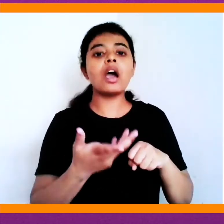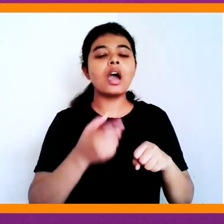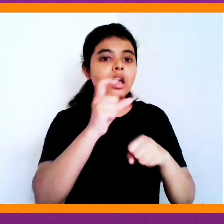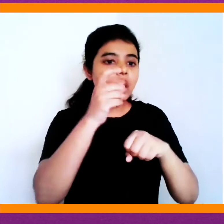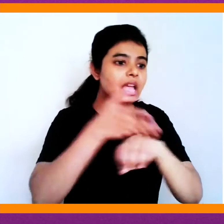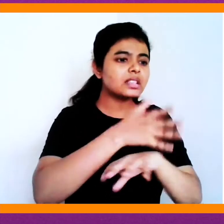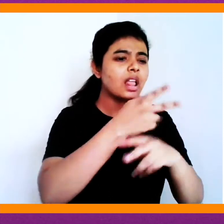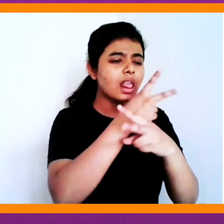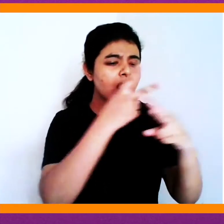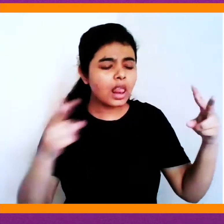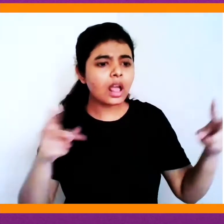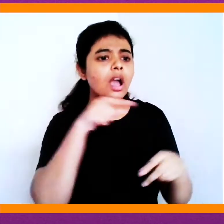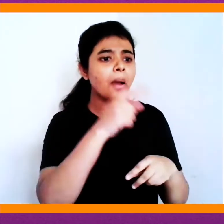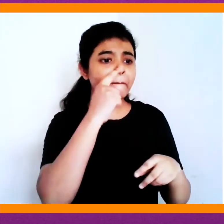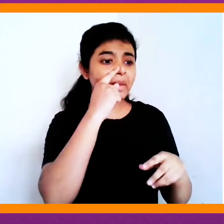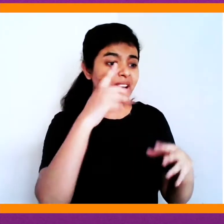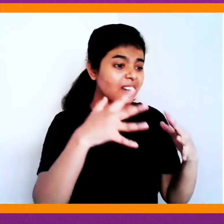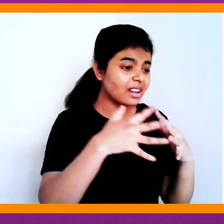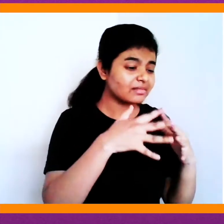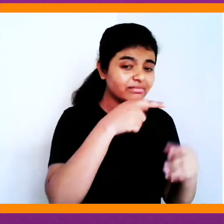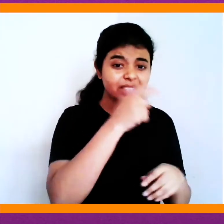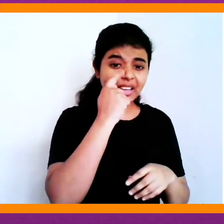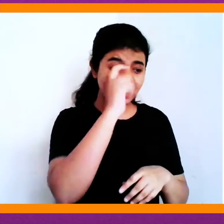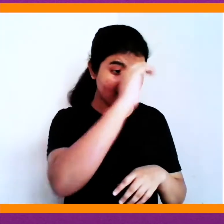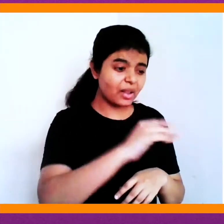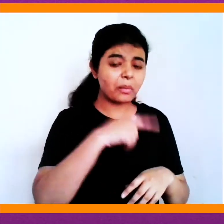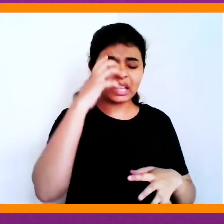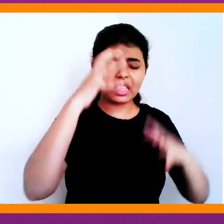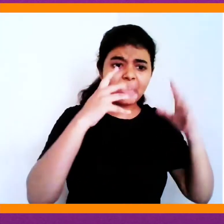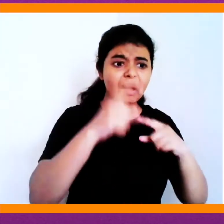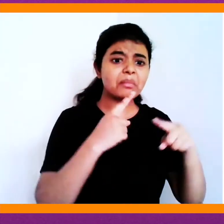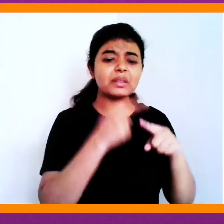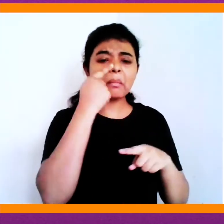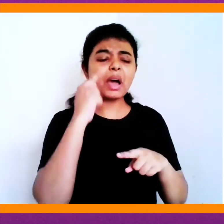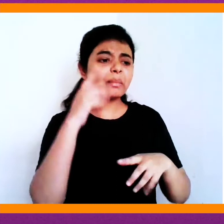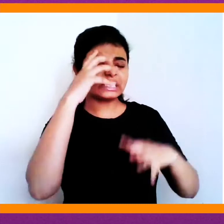other cancers later so all these things create a fear in the mind of the child and the parents